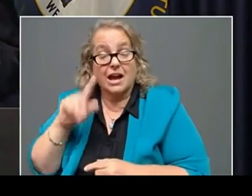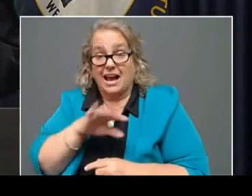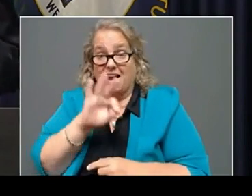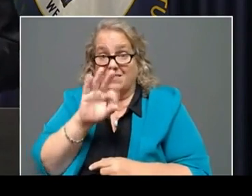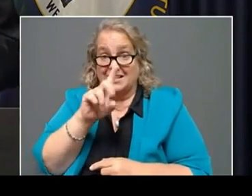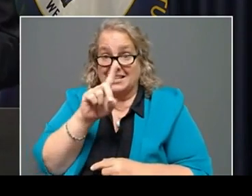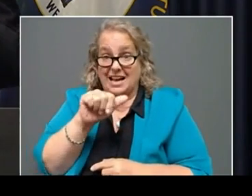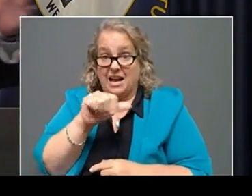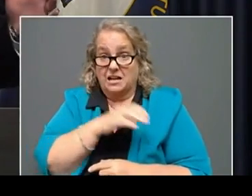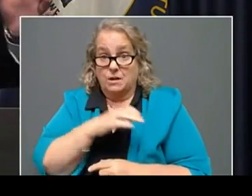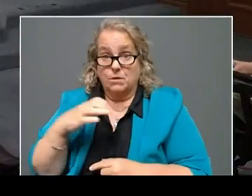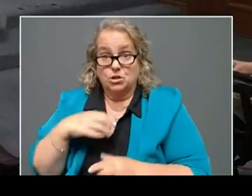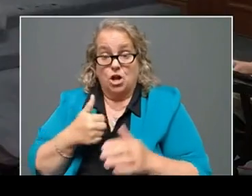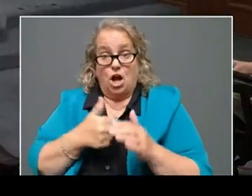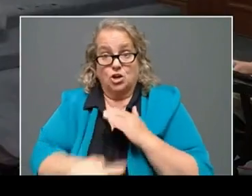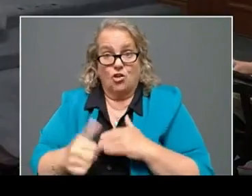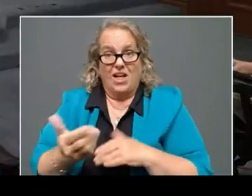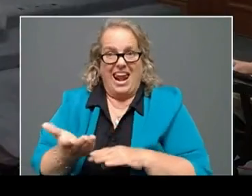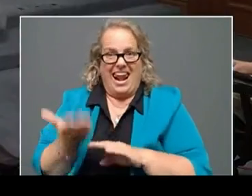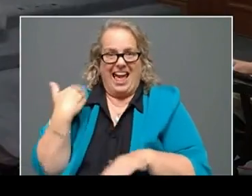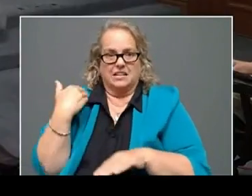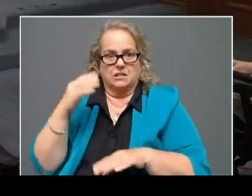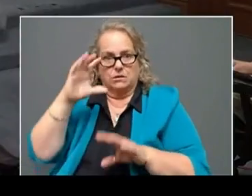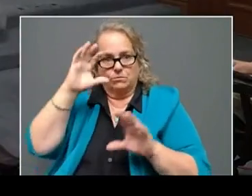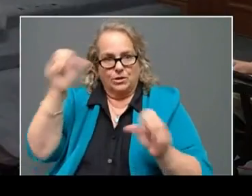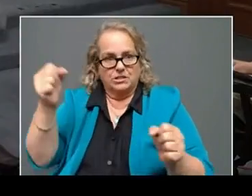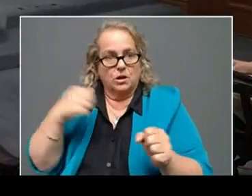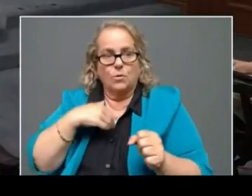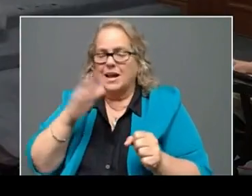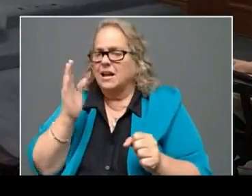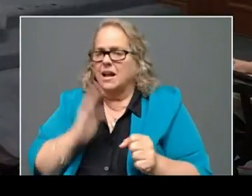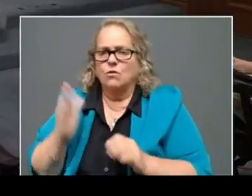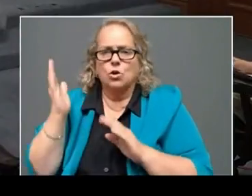We have never brought politics into what we do. We want to make sure that